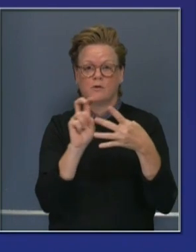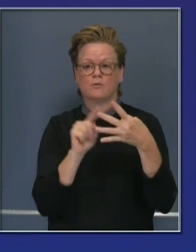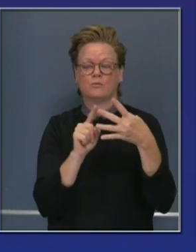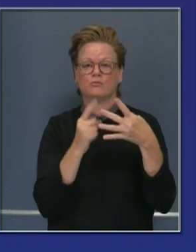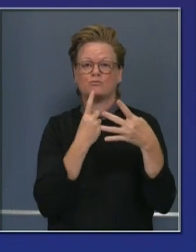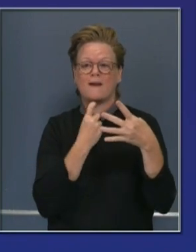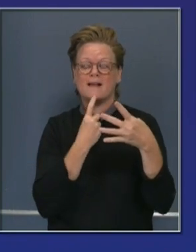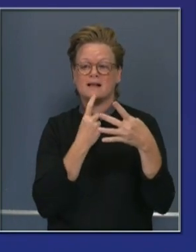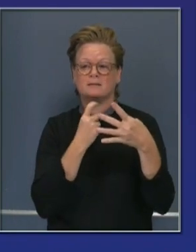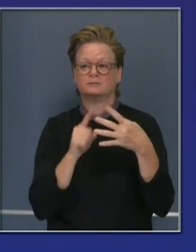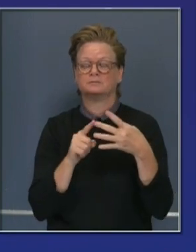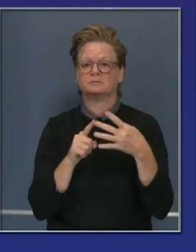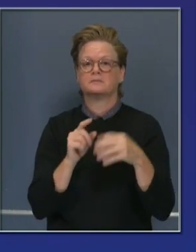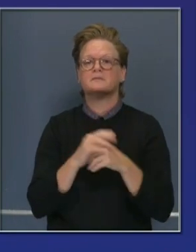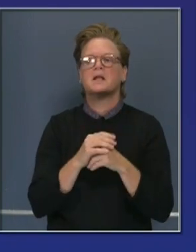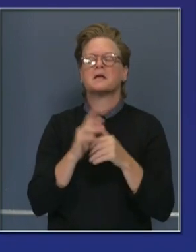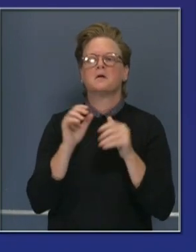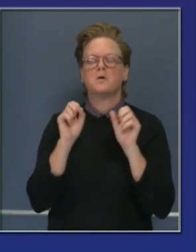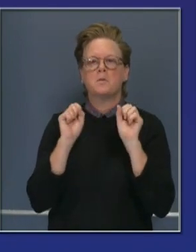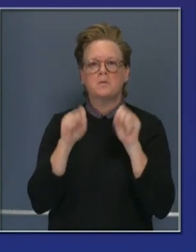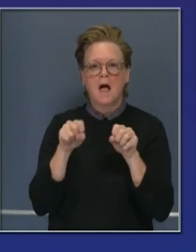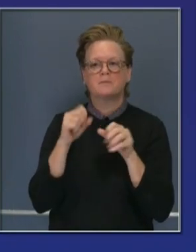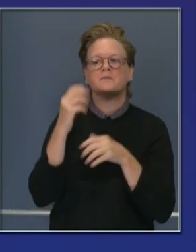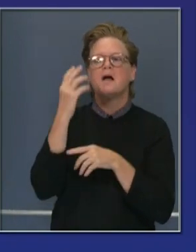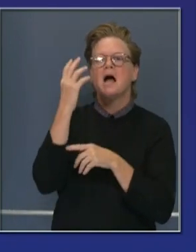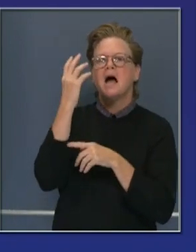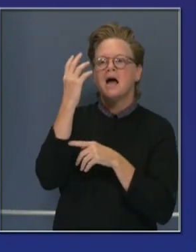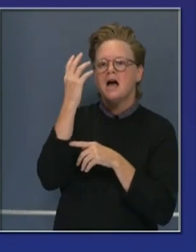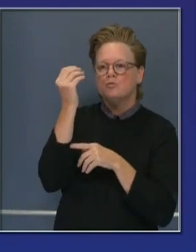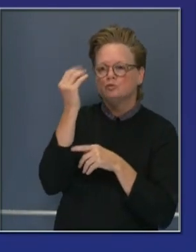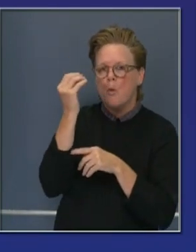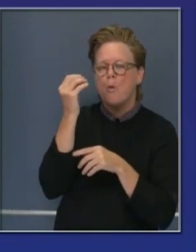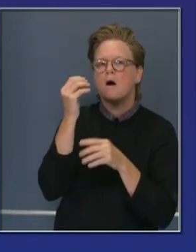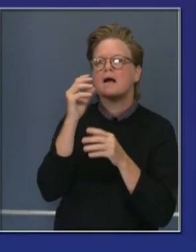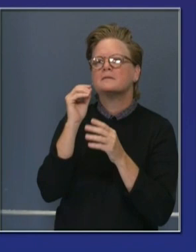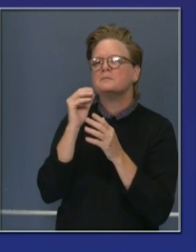AQUARIUMS IN THIS EXAMPLE ARE STILL ONLY ALLOWED TO DO OUTDOOR OPERATIONS WITH MODIFICATIONS. IF YOU ARE IN A COUNTY THAT IS TIER 2.